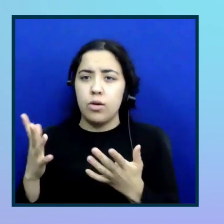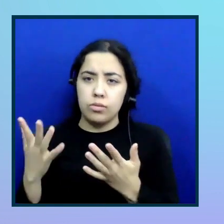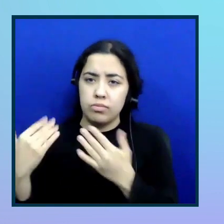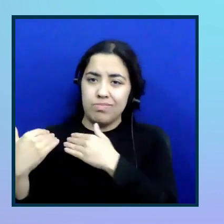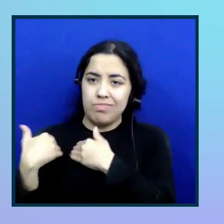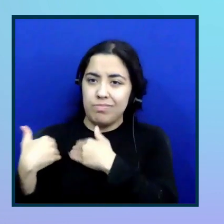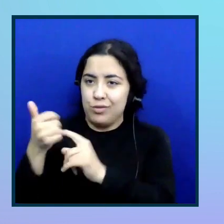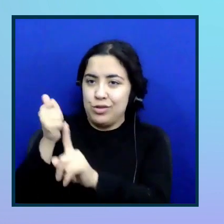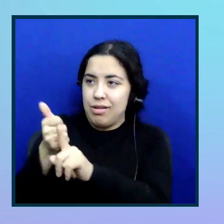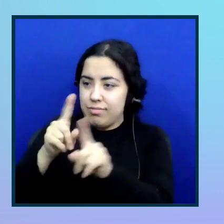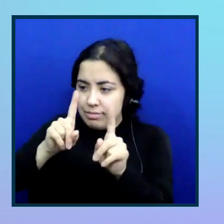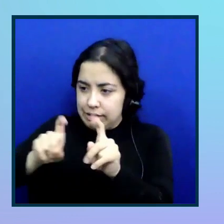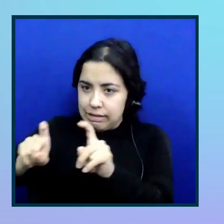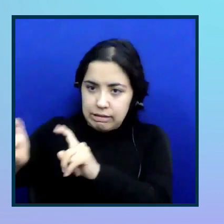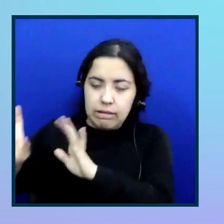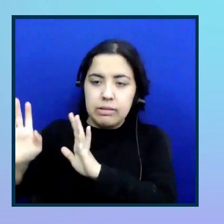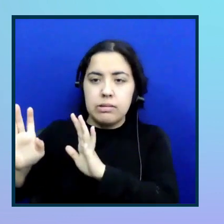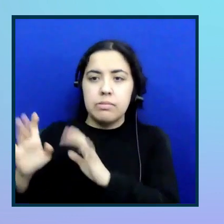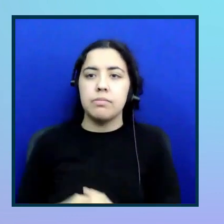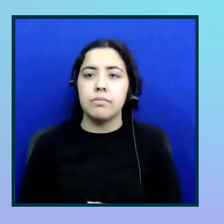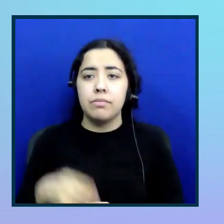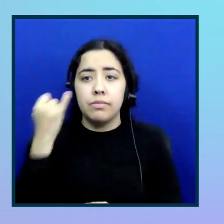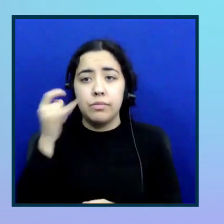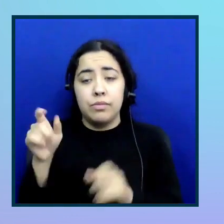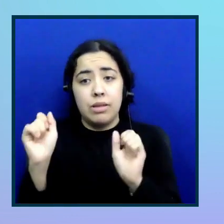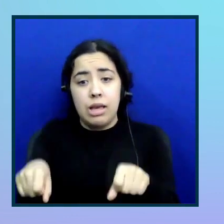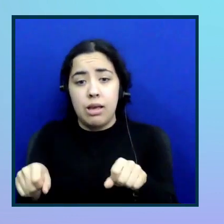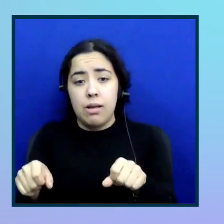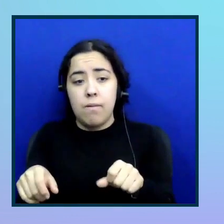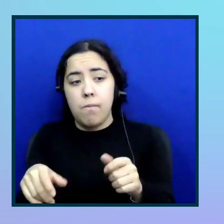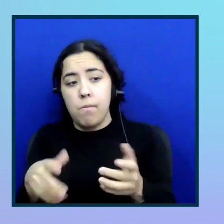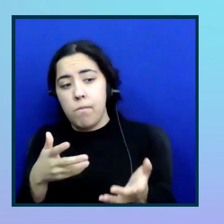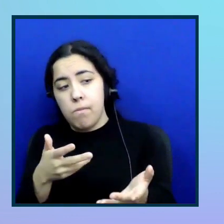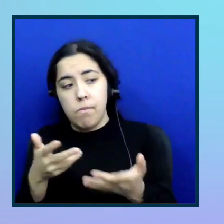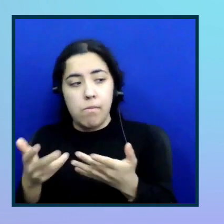have it tested and even go into, if you're able to have it tested